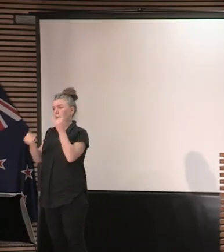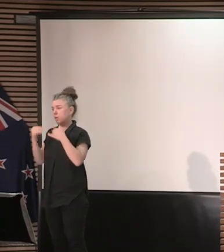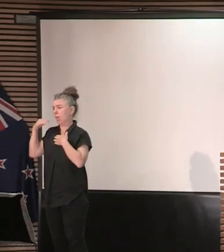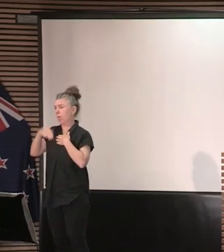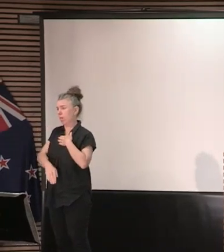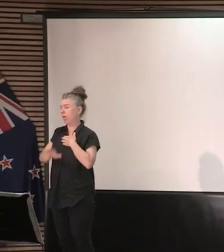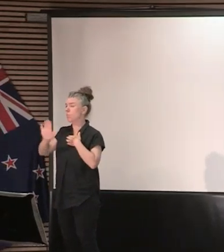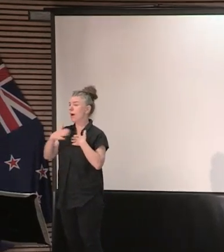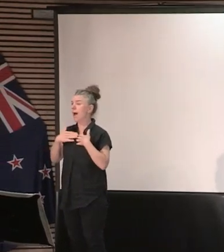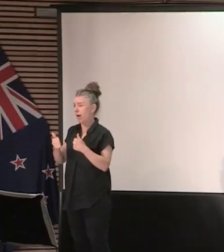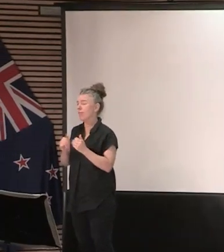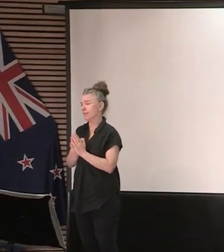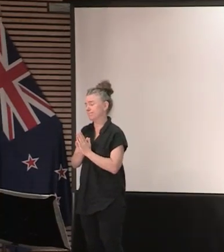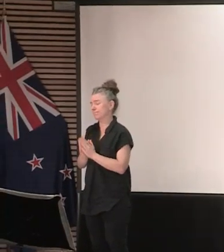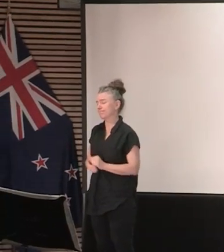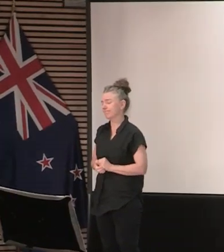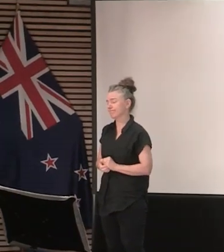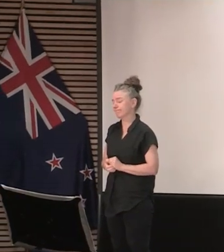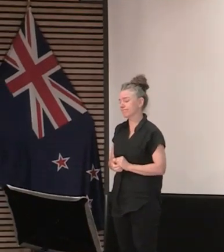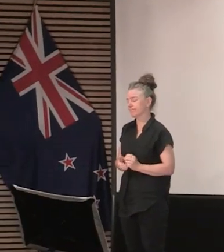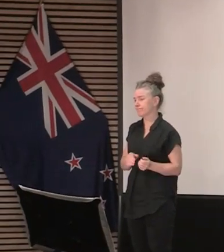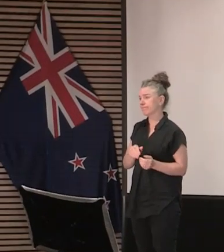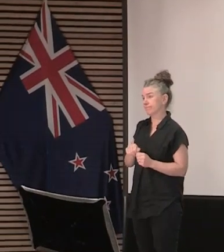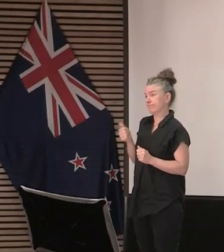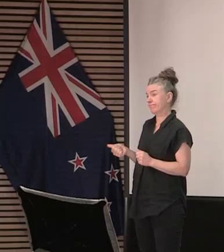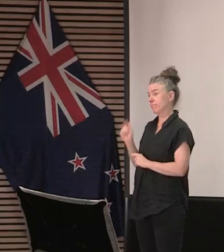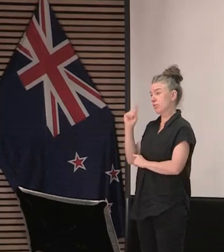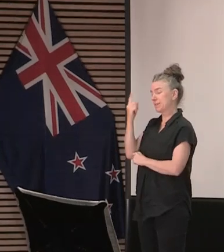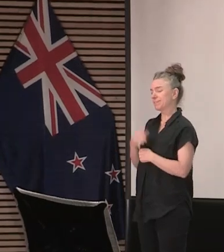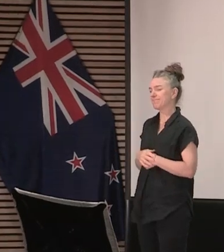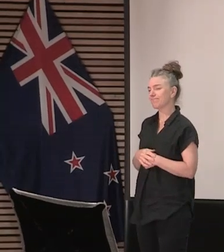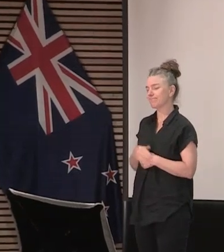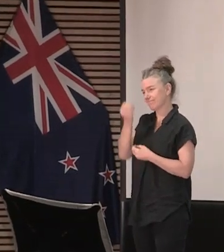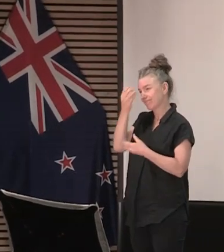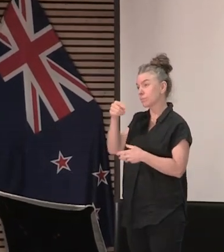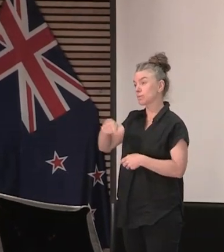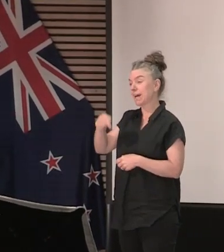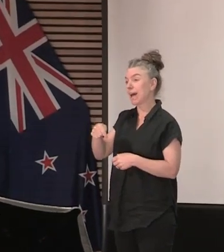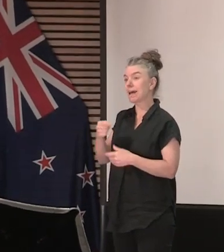. Today is day 15 of alert level4.